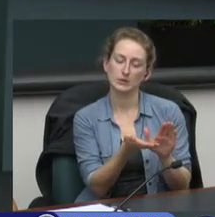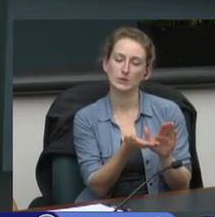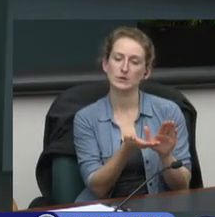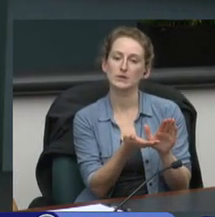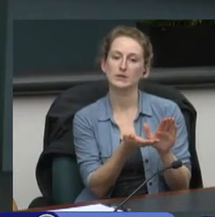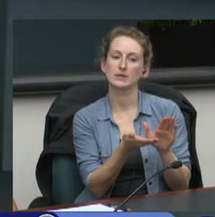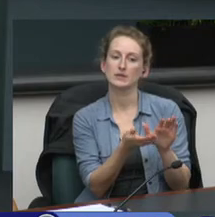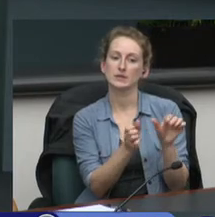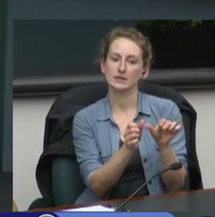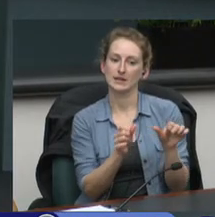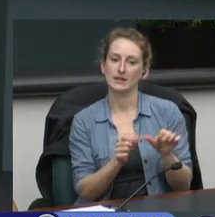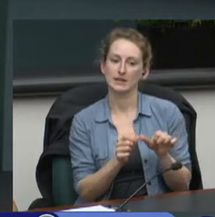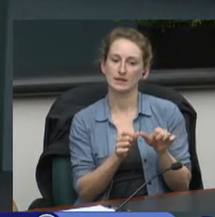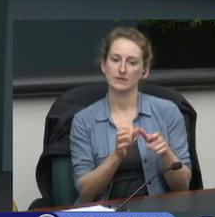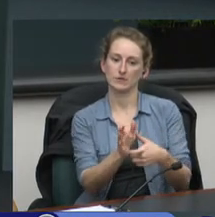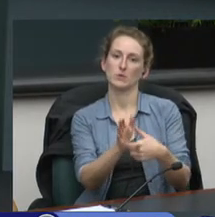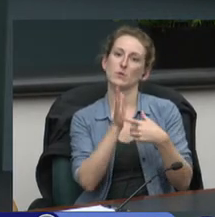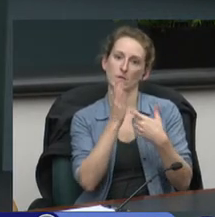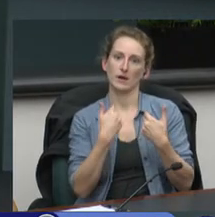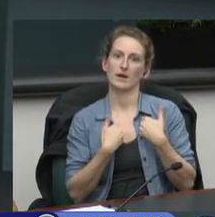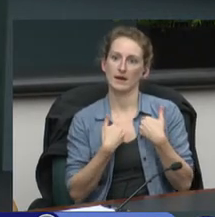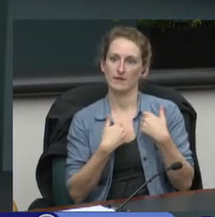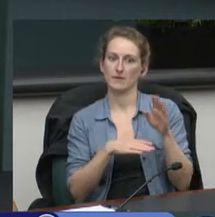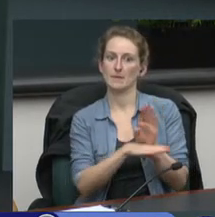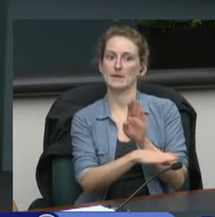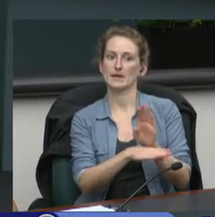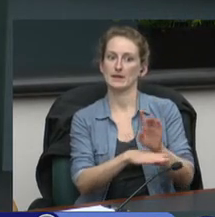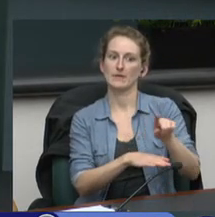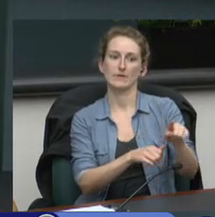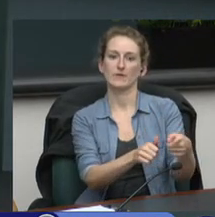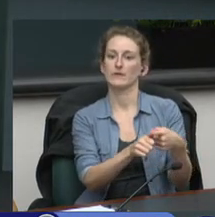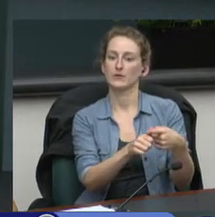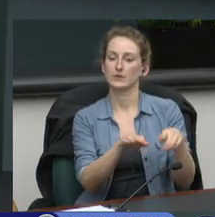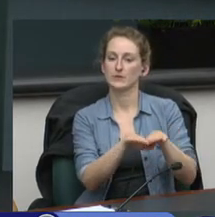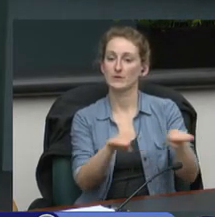ground floor if there's residential on the ground floor in the downtown are